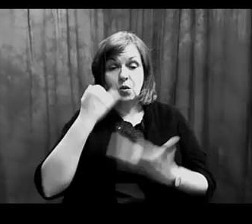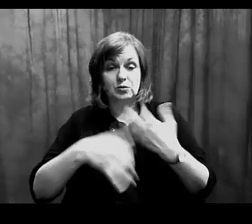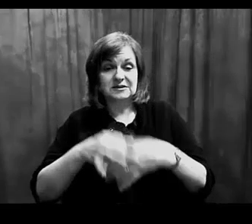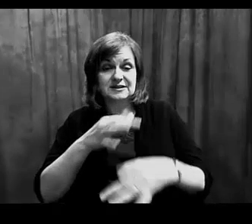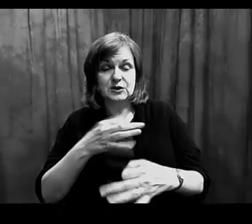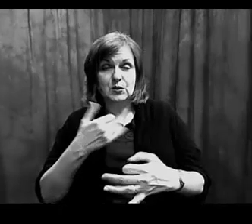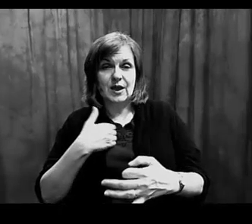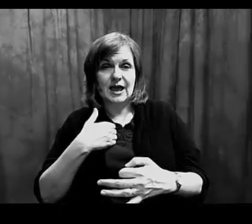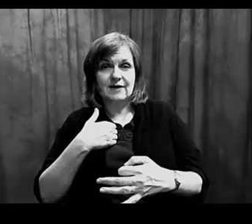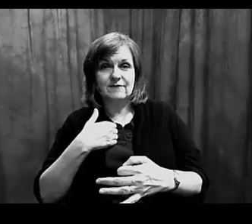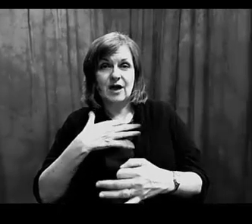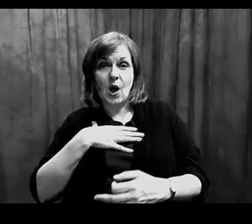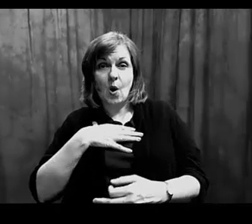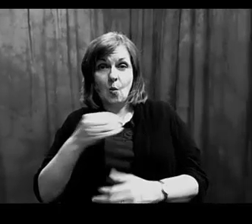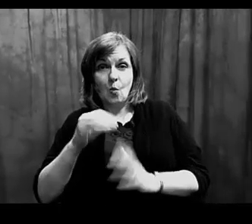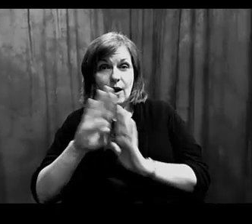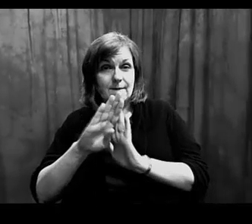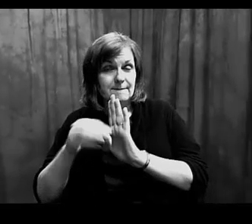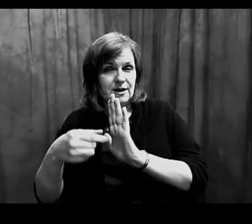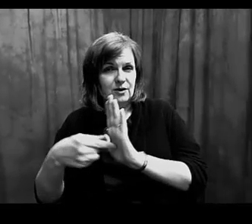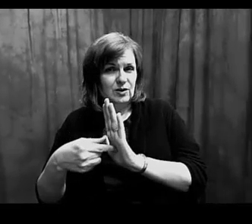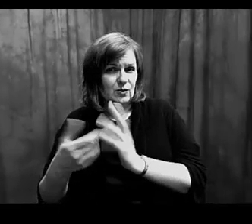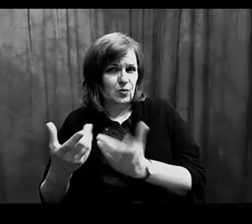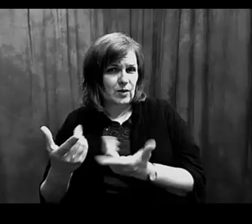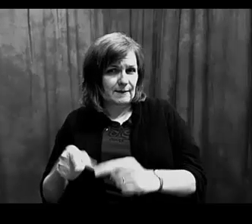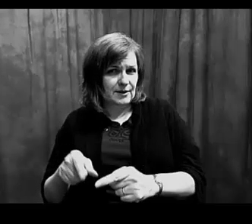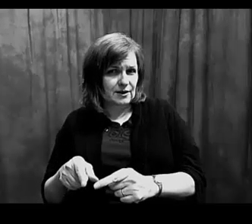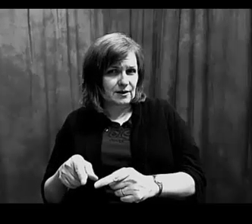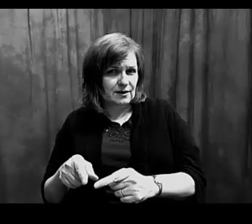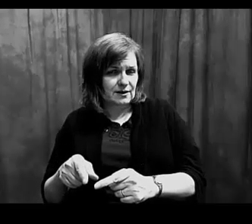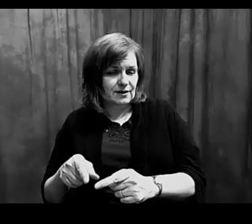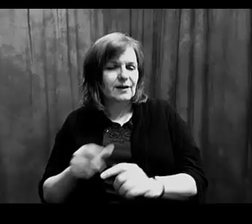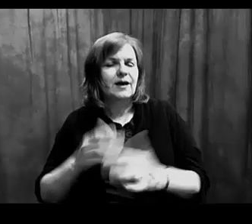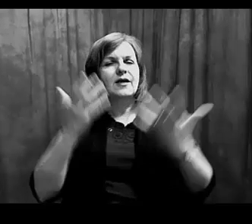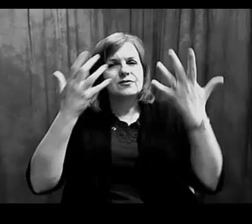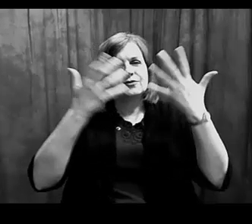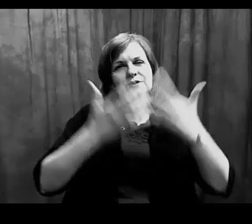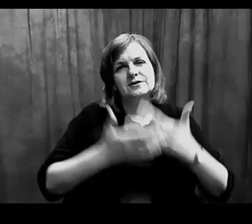these light color beetles disappear from the population